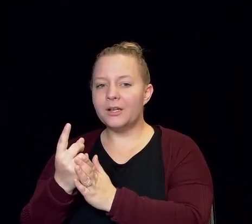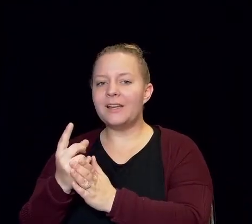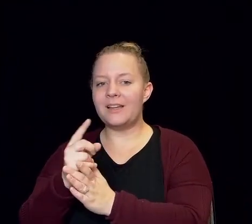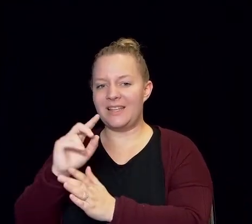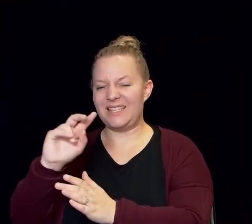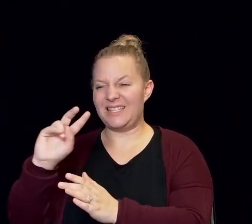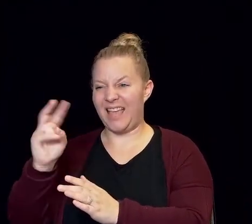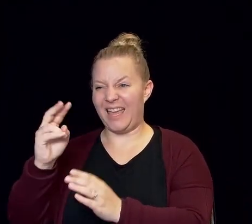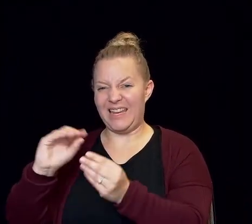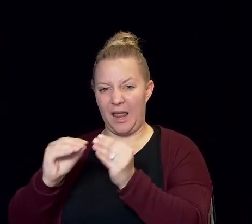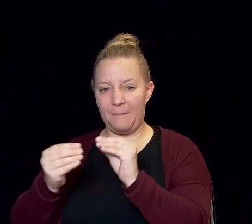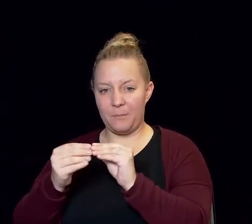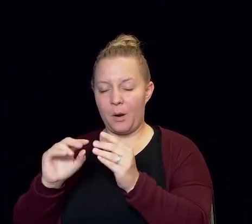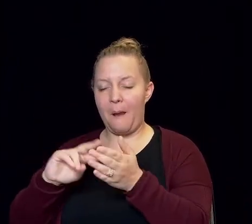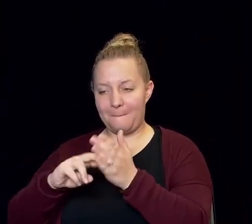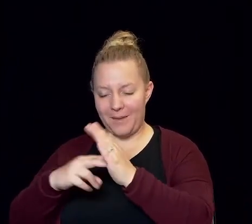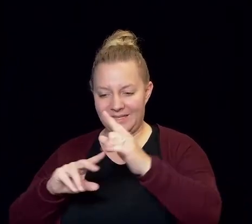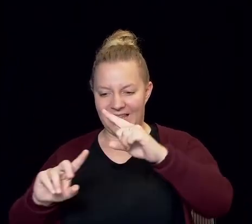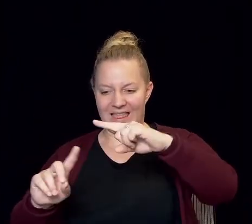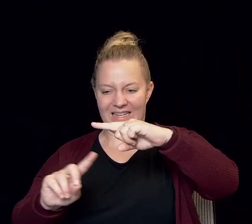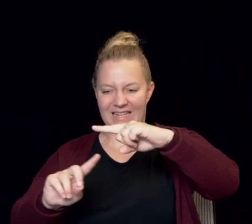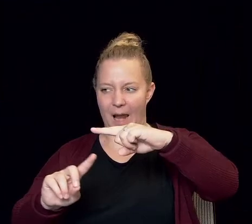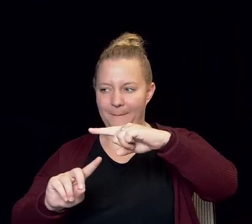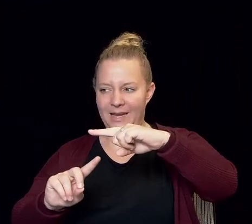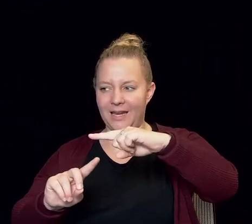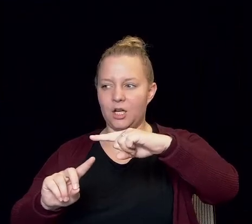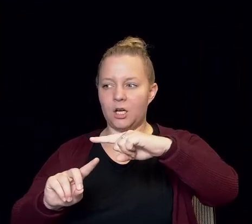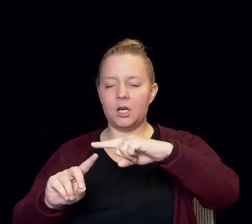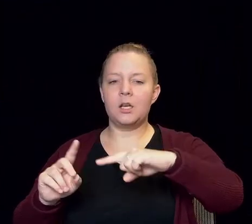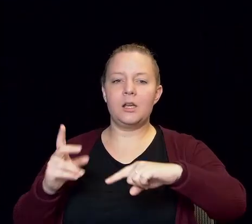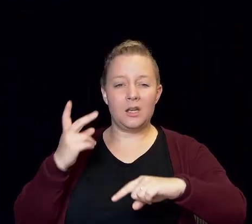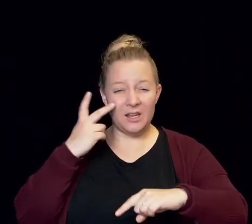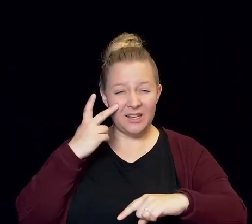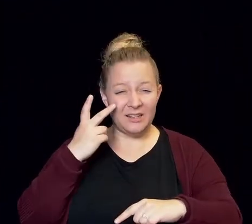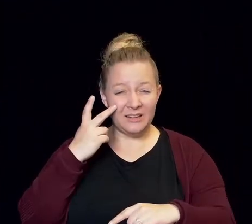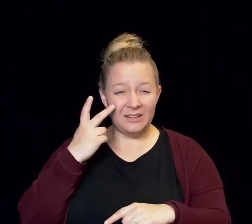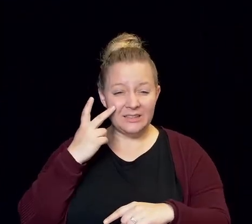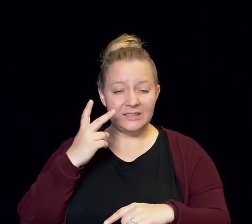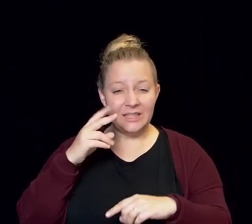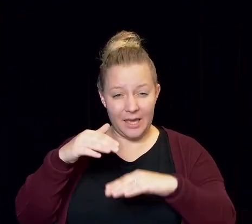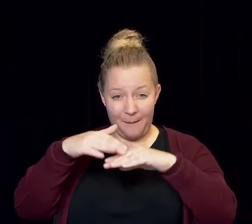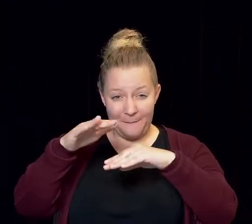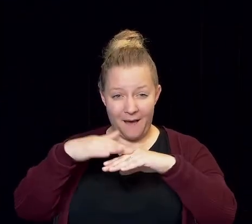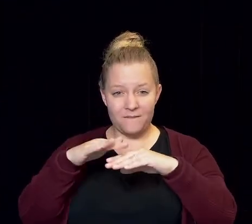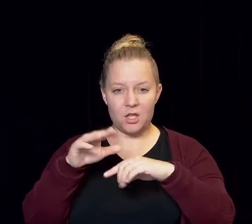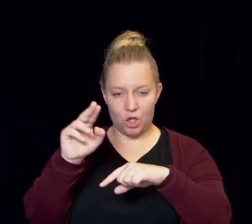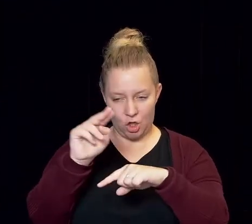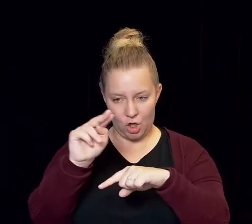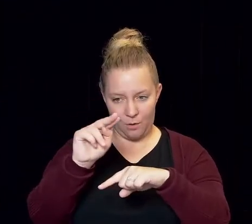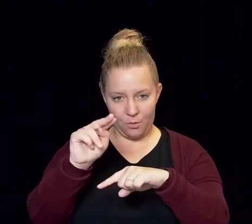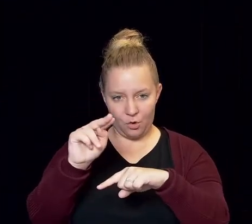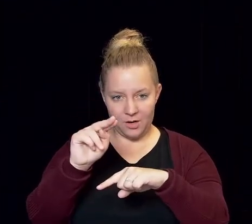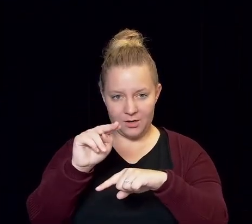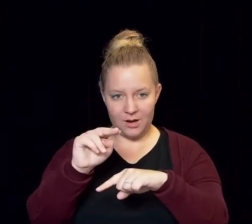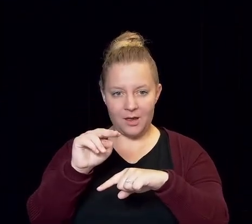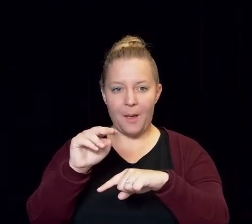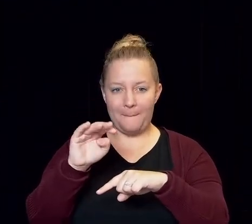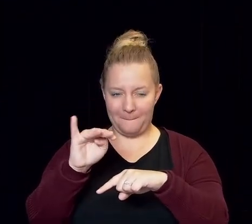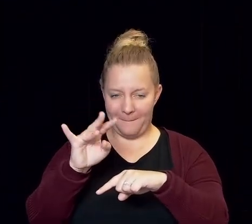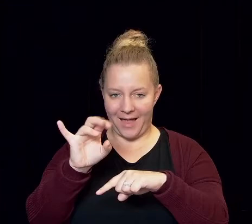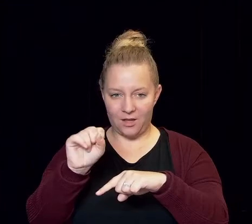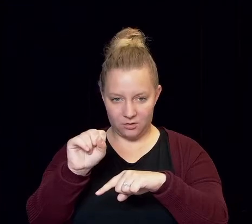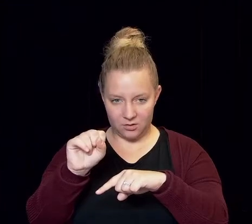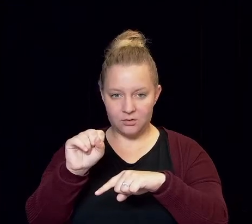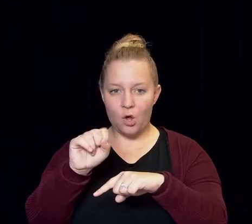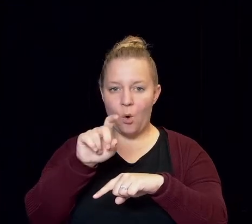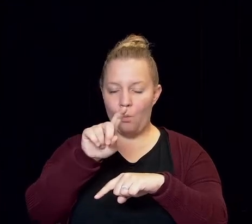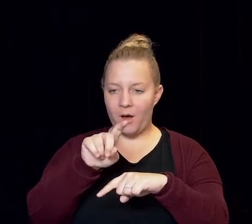words, the denominator. So, if we look up above, we see that the numerator "miles" is 1 1/3.